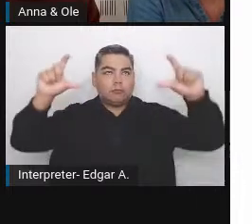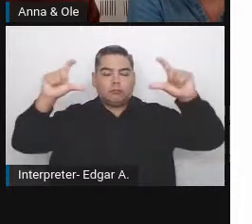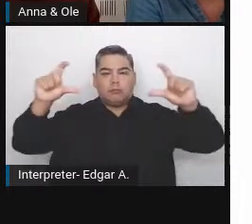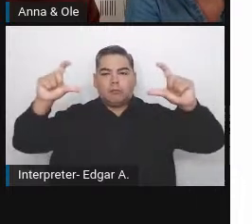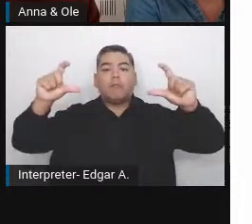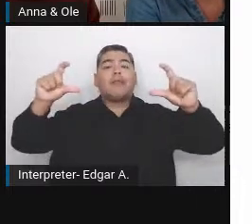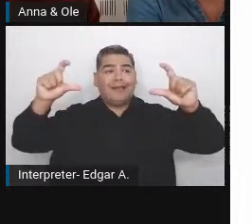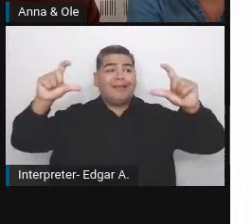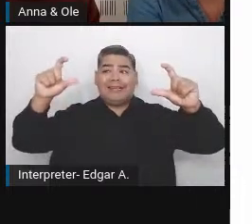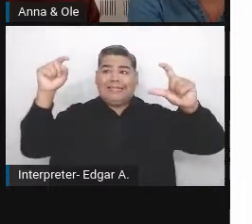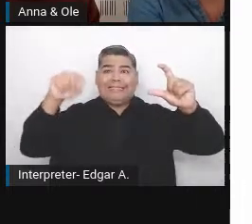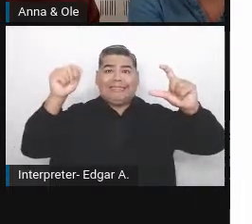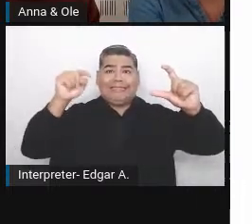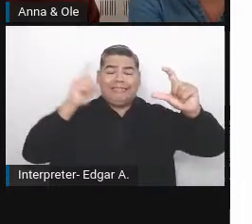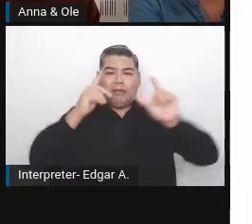They get all headings and all the links immediately.